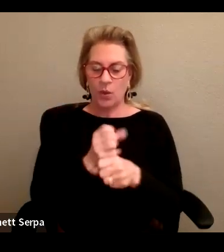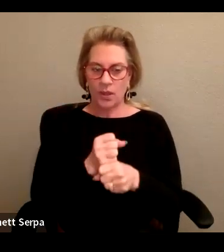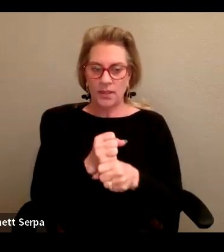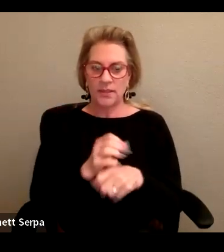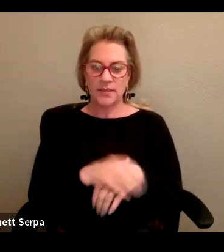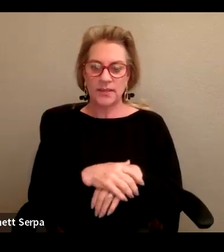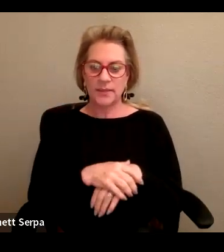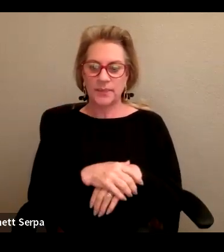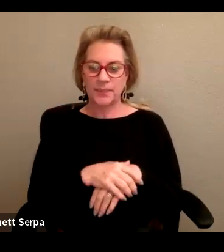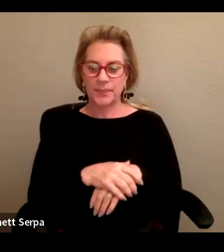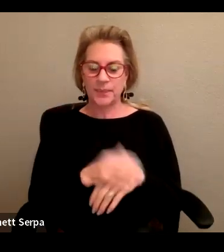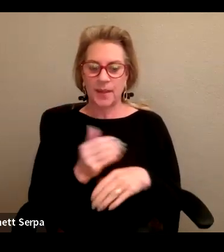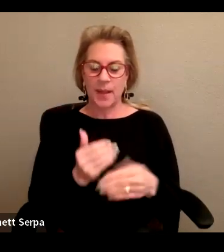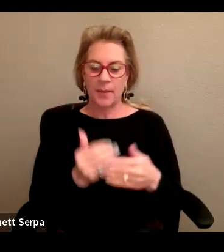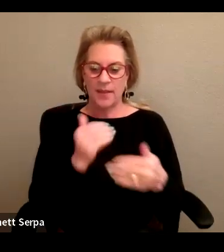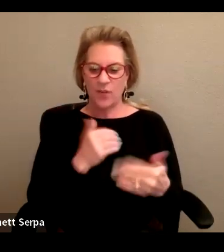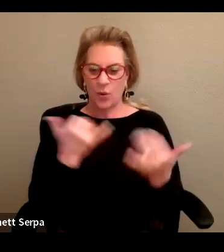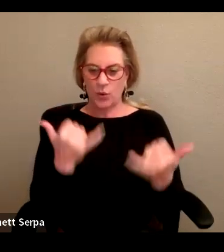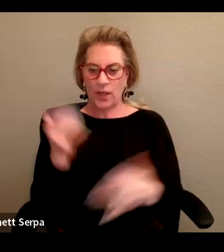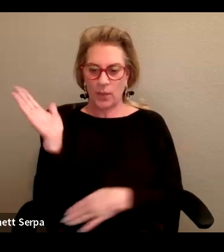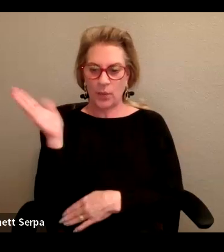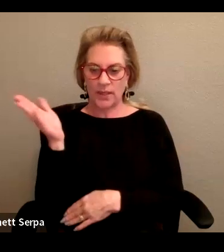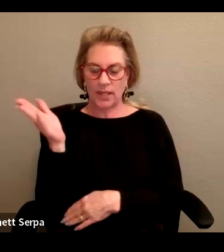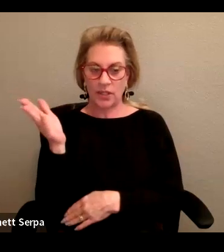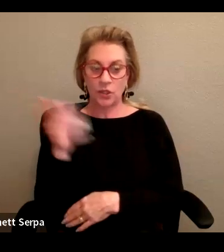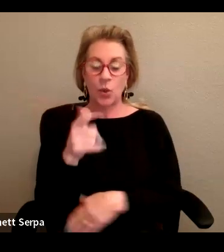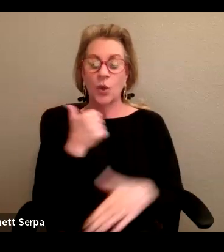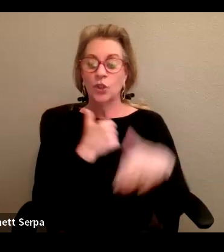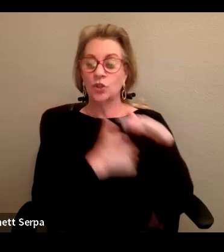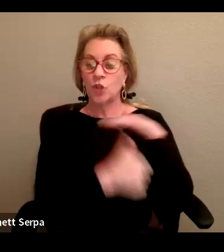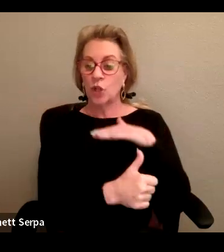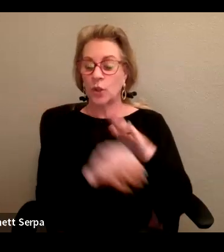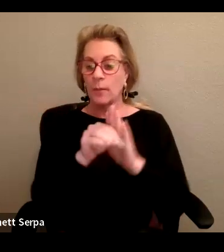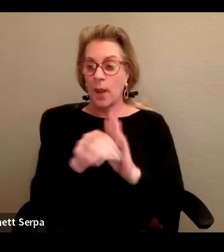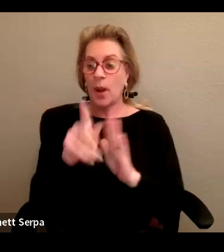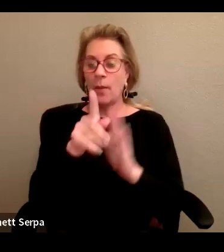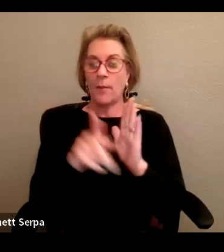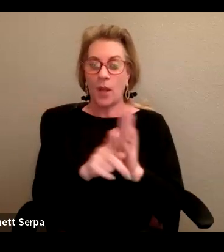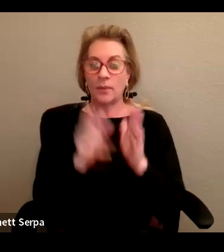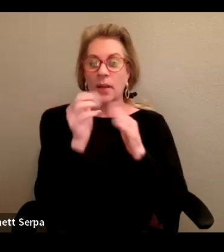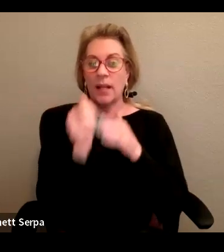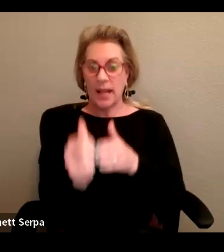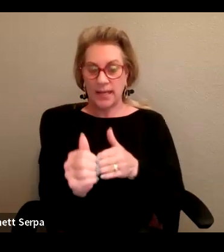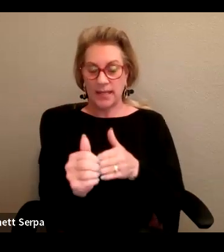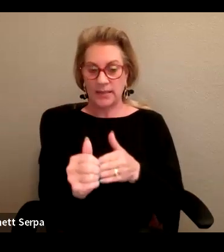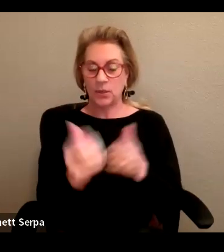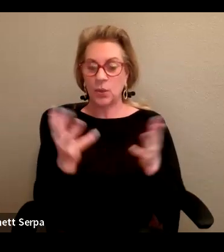in advance of today's presentation so the shelters model policies and guidance um the